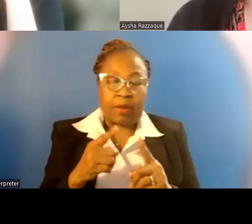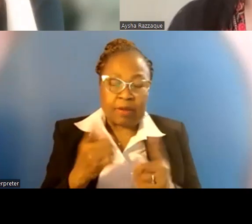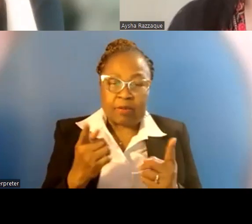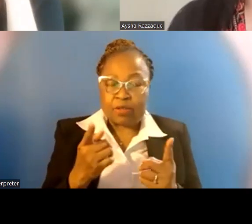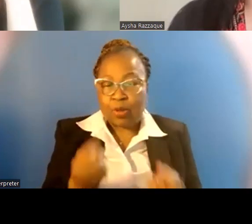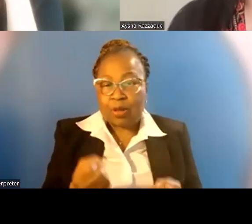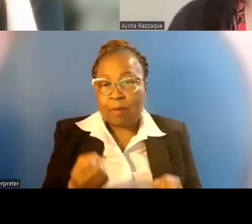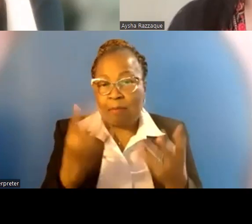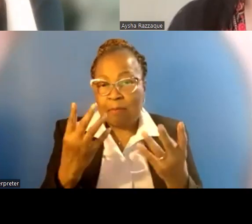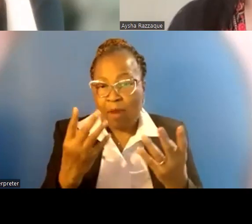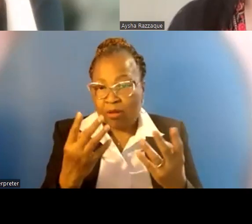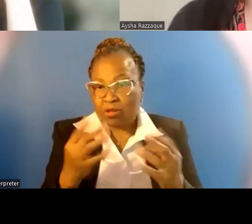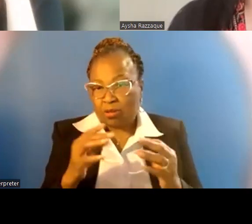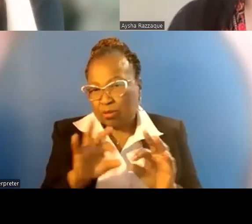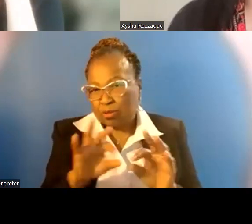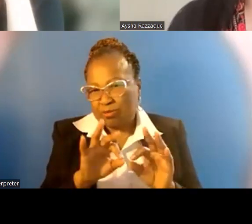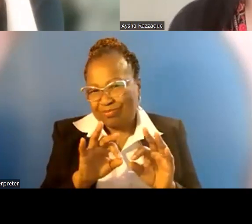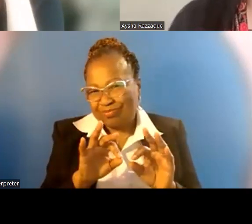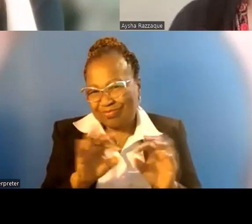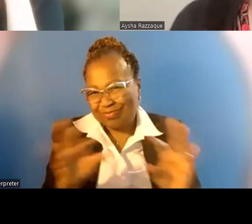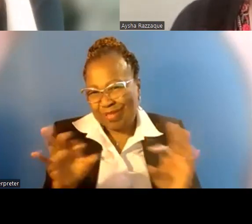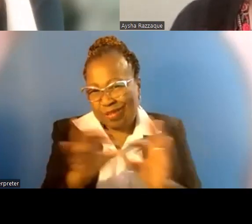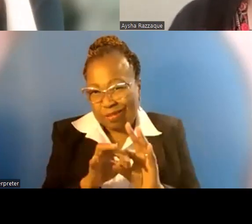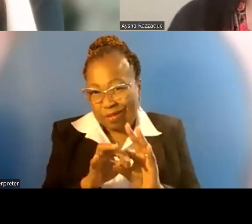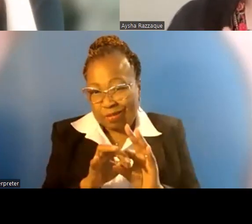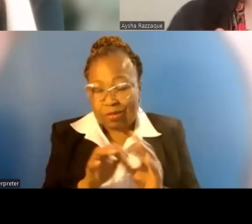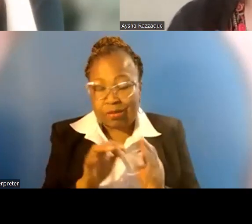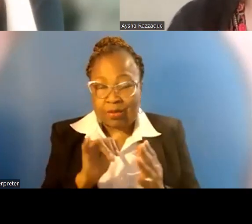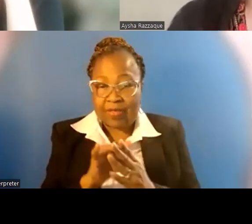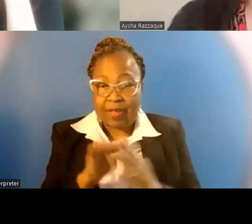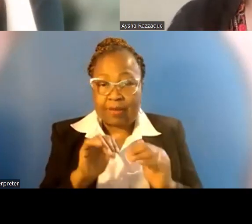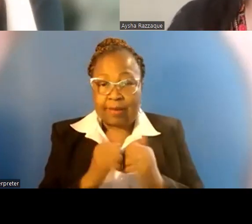that's kind of how I know about them.